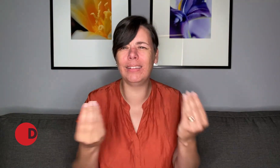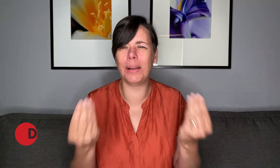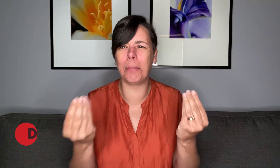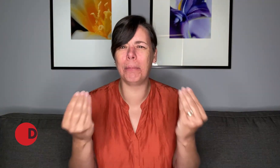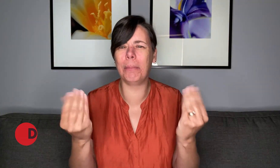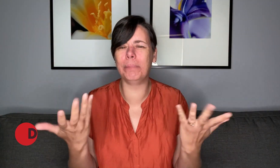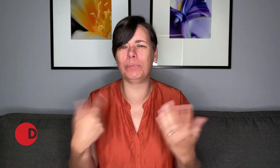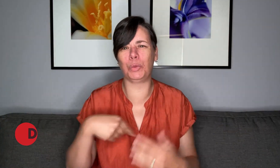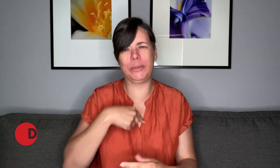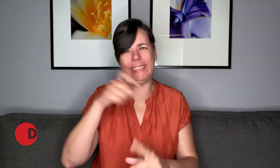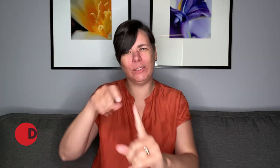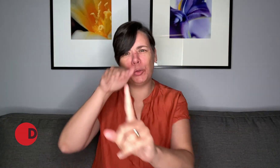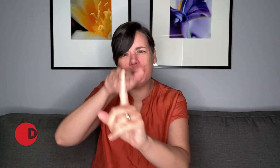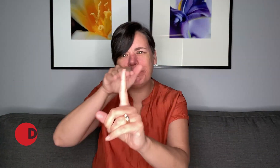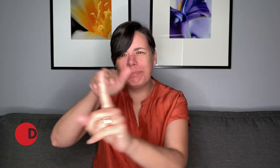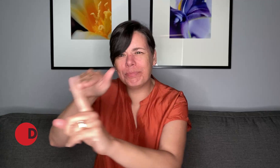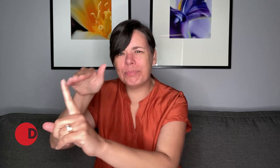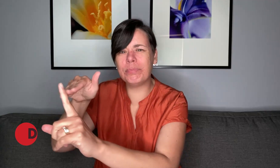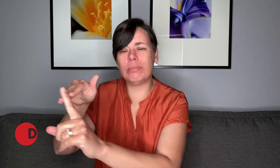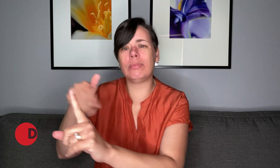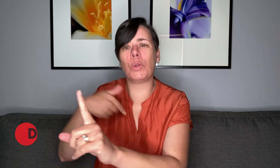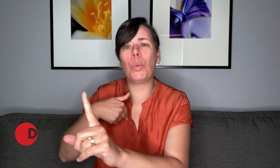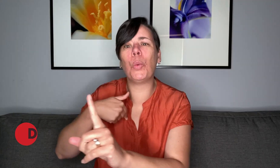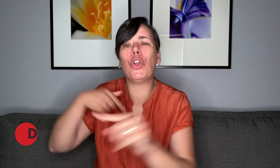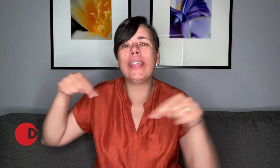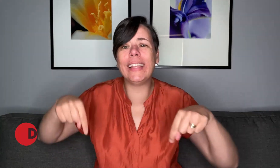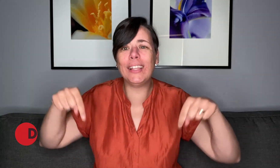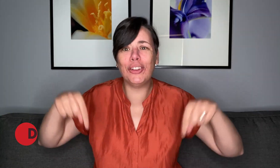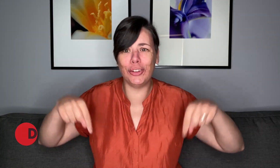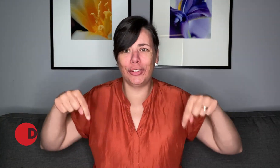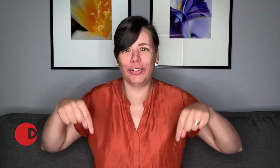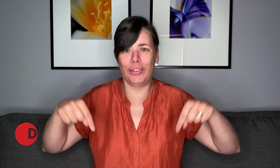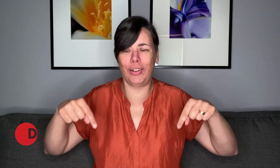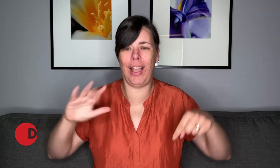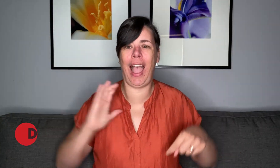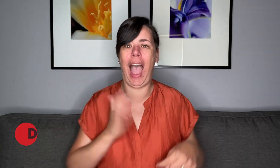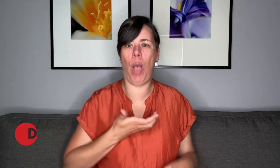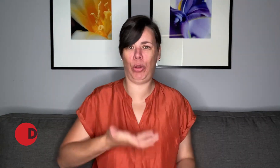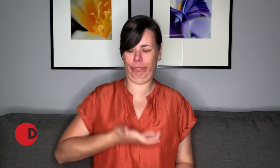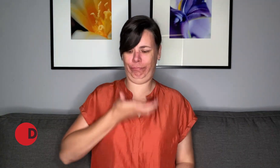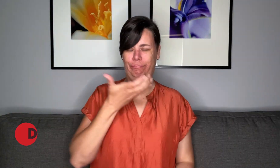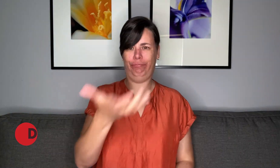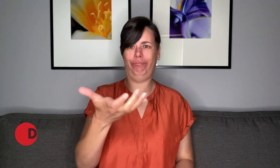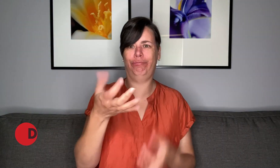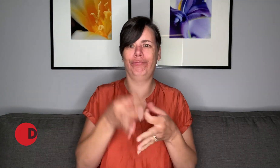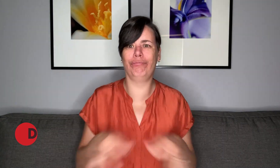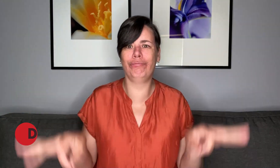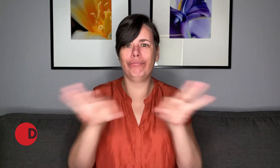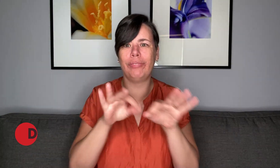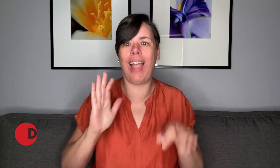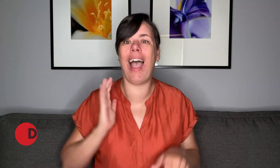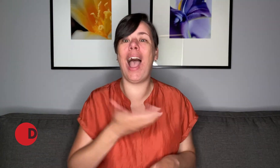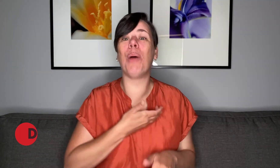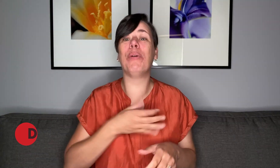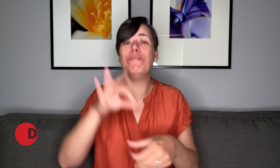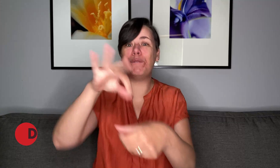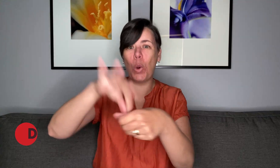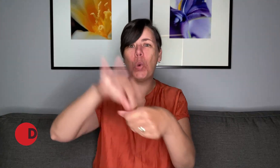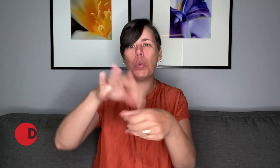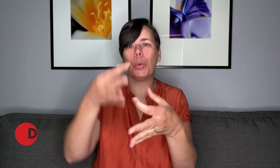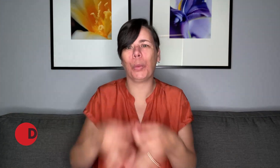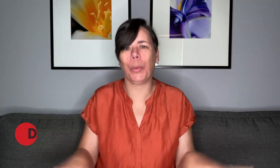We need to remind them we are here, our voice is relevant, our vote matters,